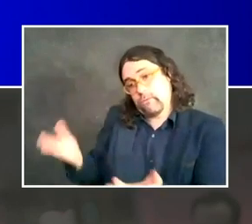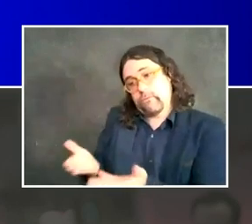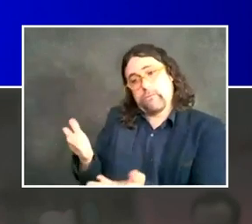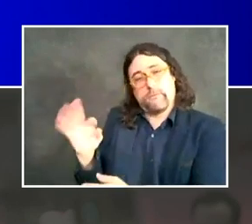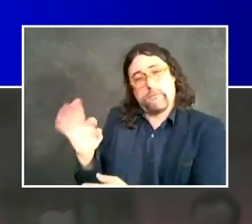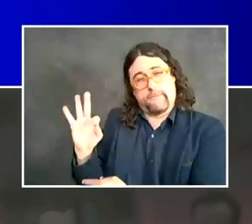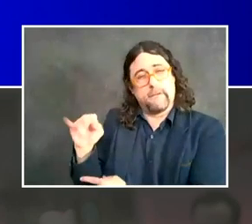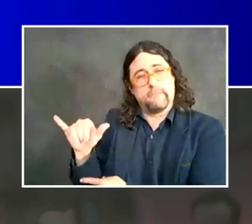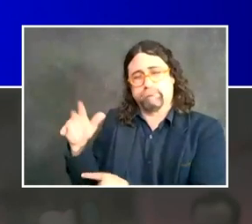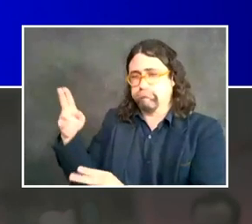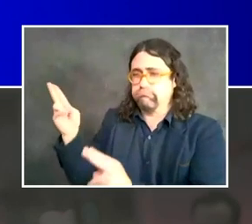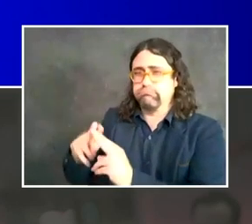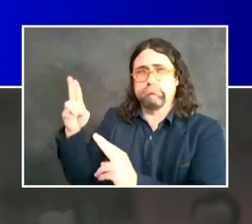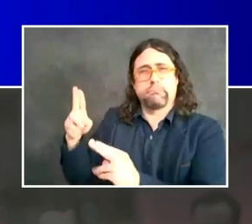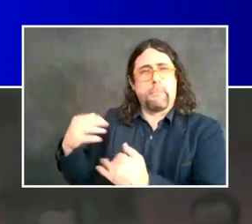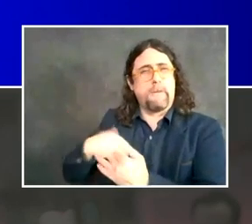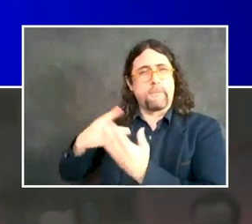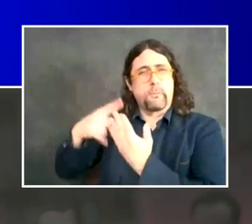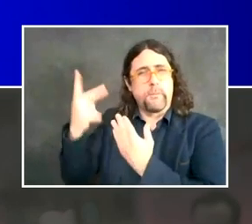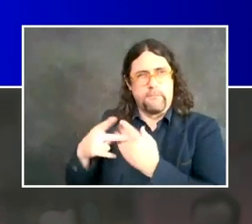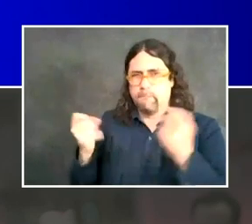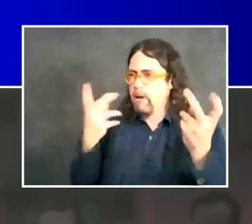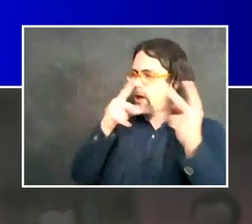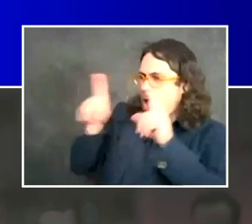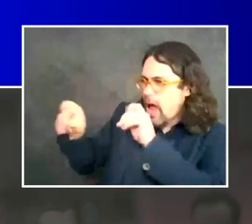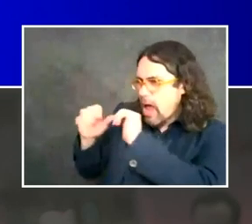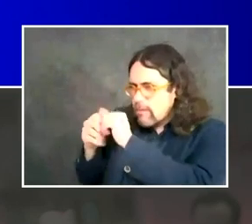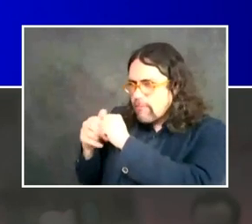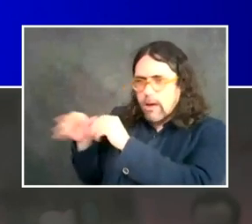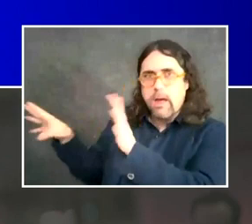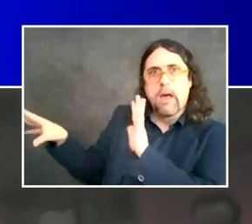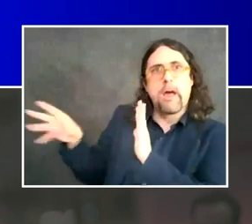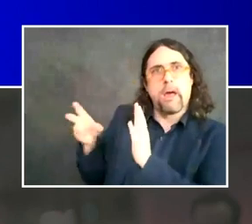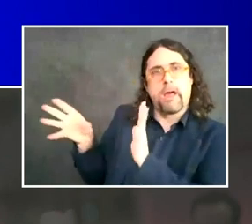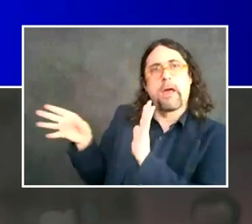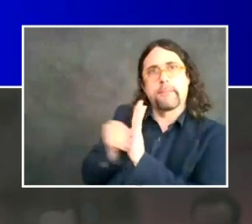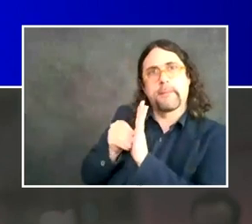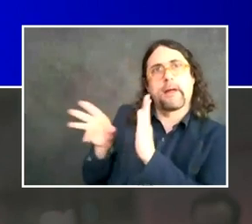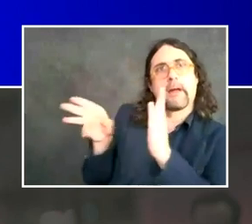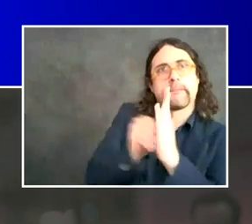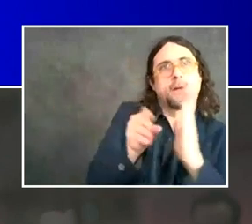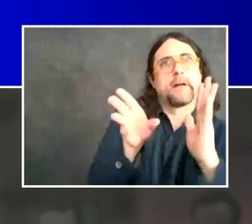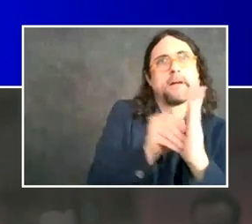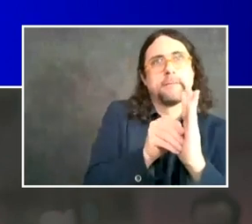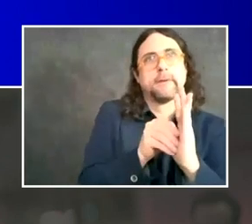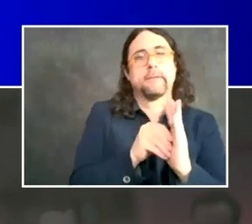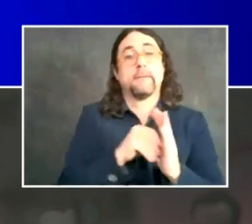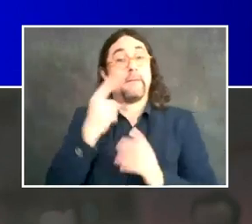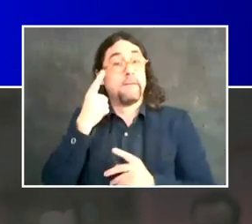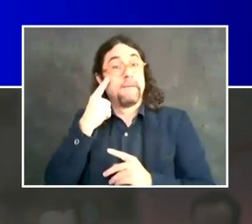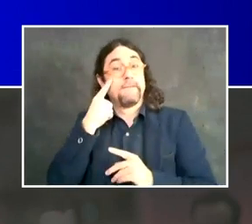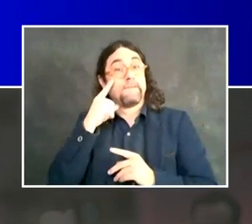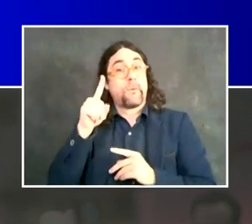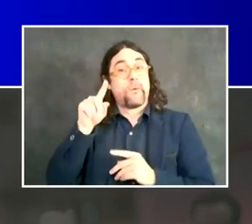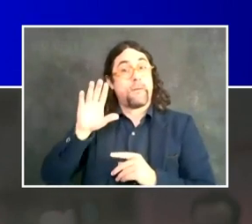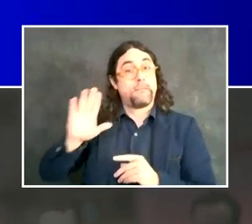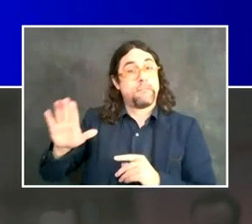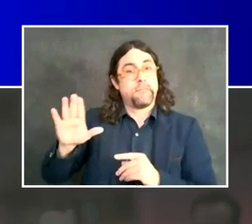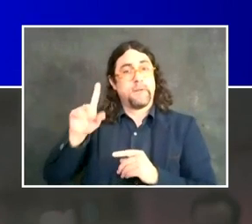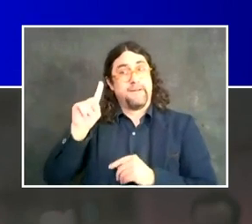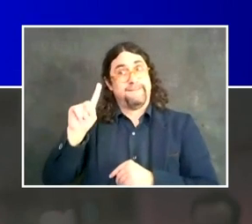THEY NEED THE HELP.